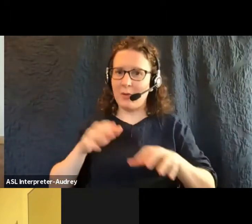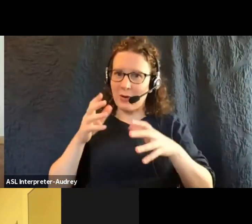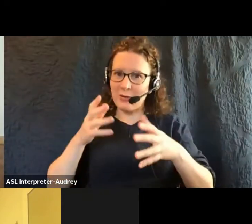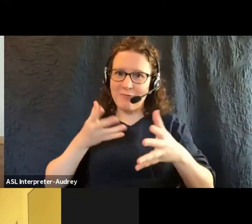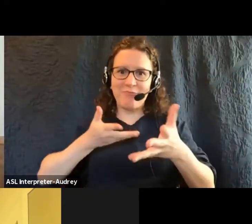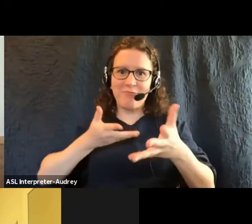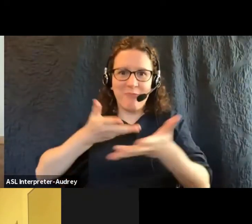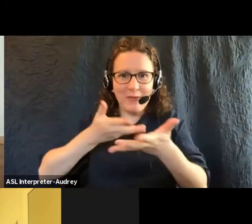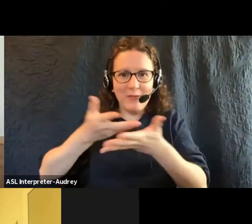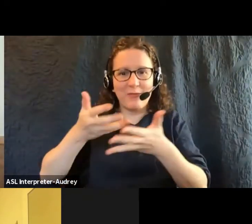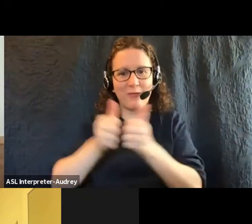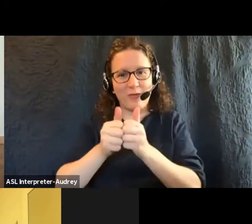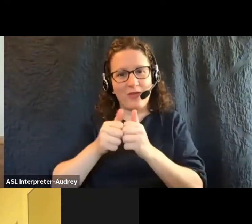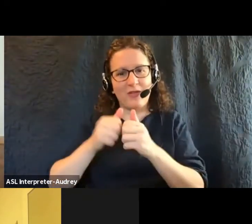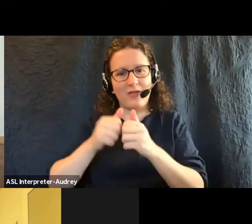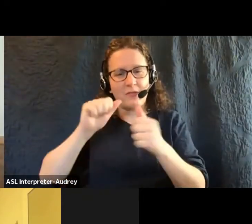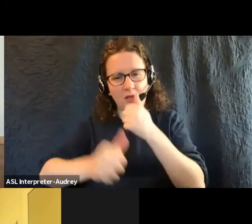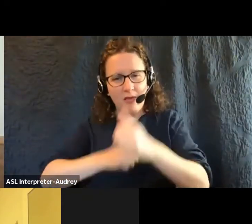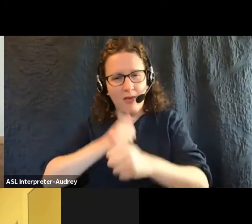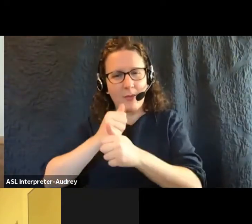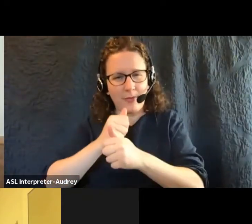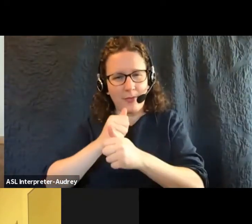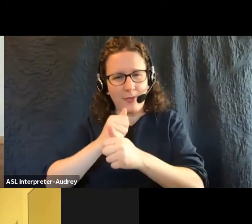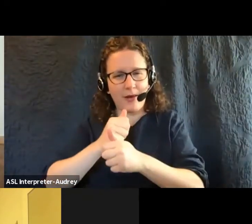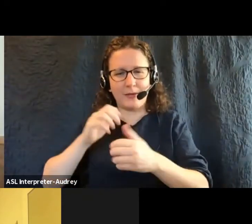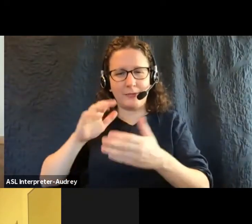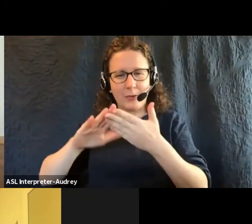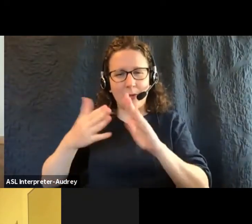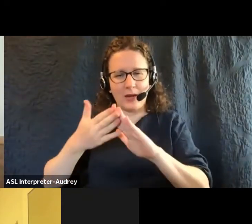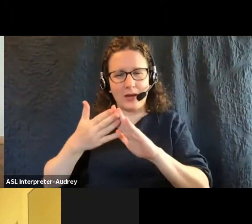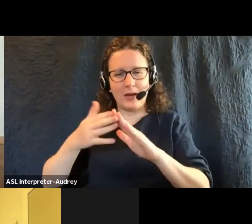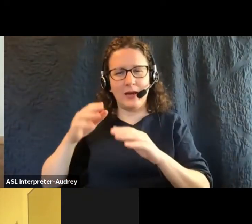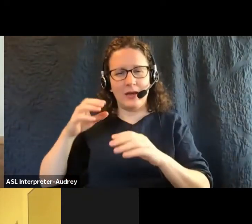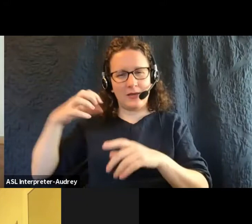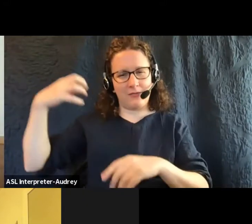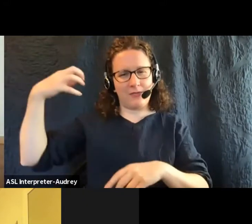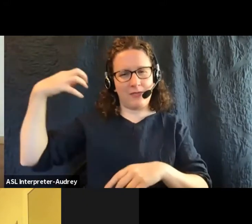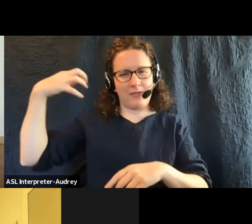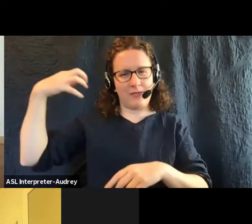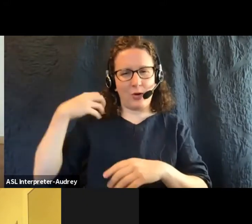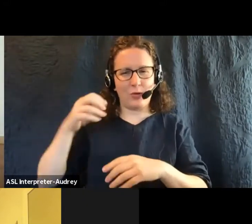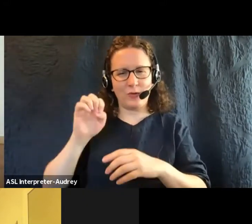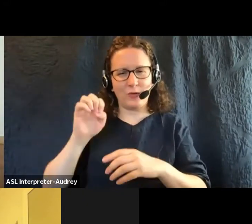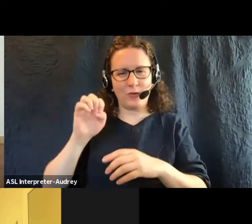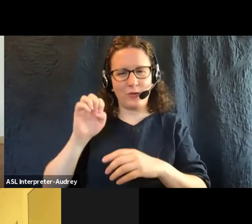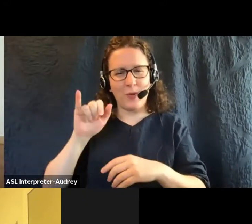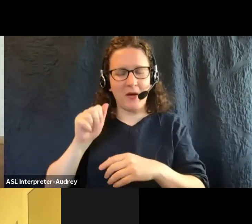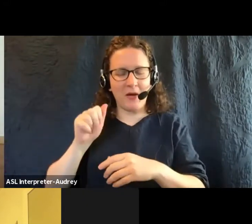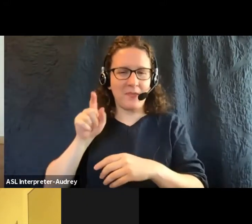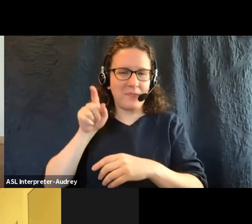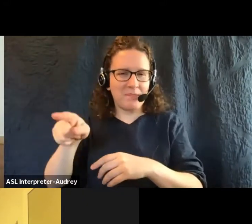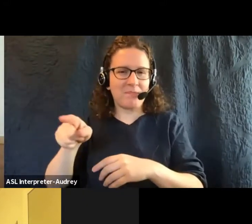which is the capital of Estonia, and I organize different volunteering activities for the community